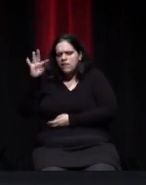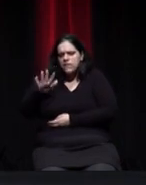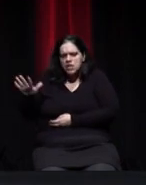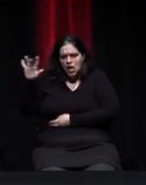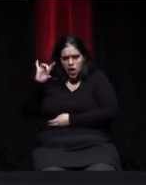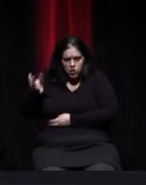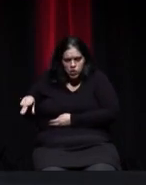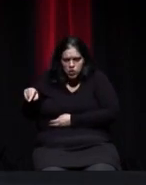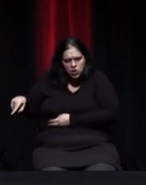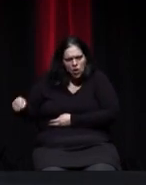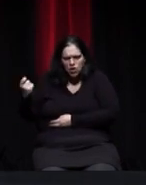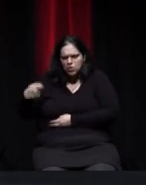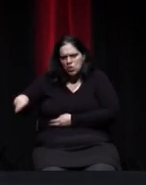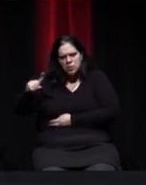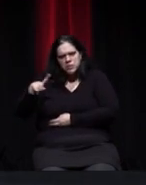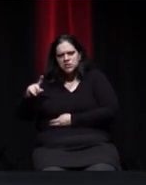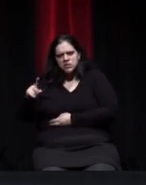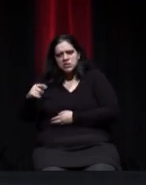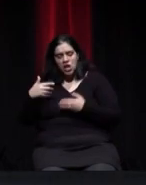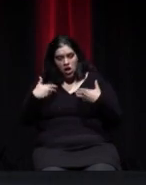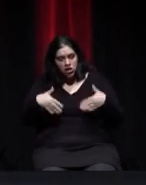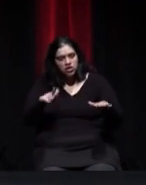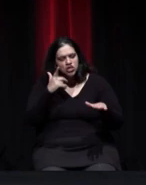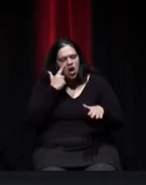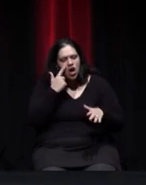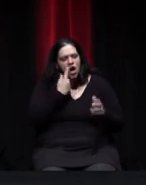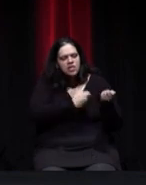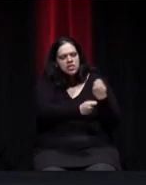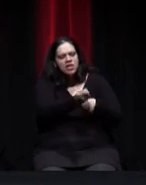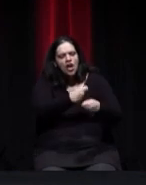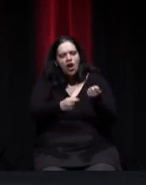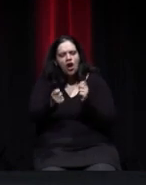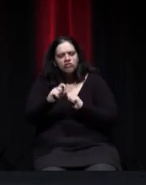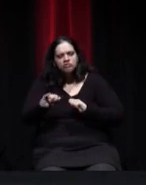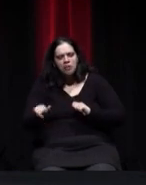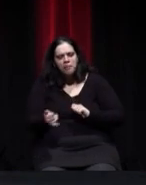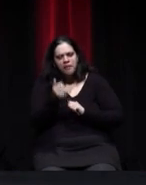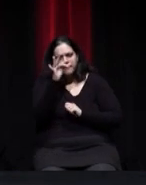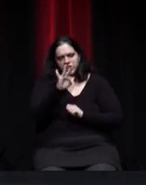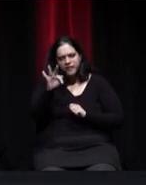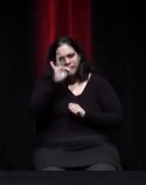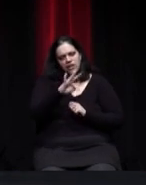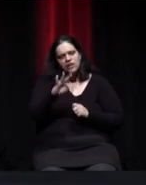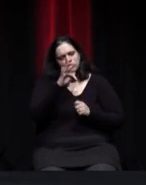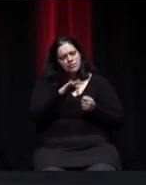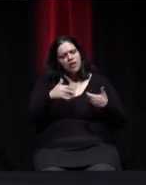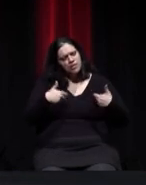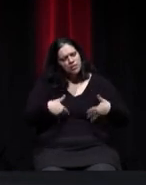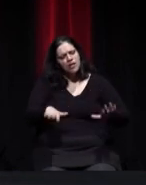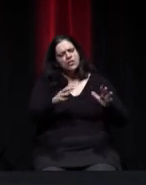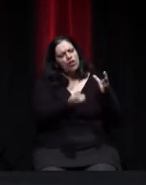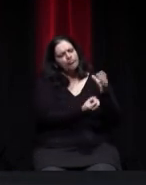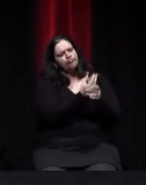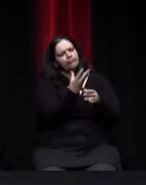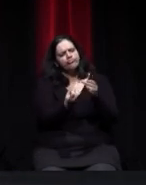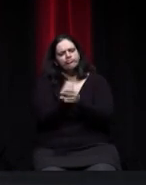Leave it be that the market itself will produce excellence.